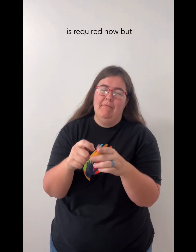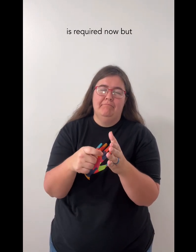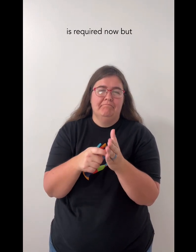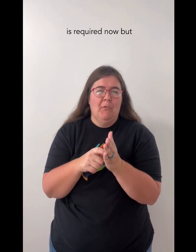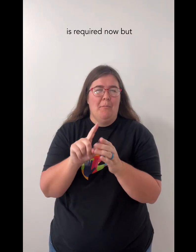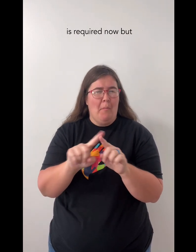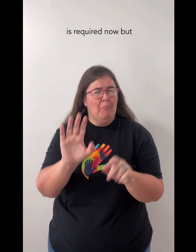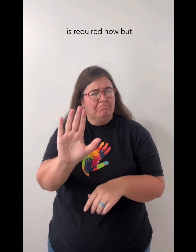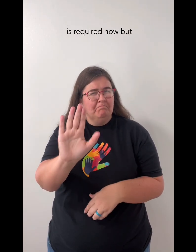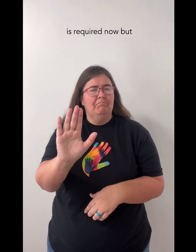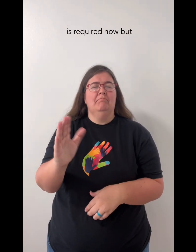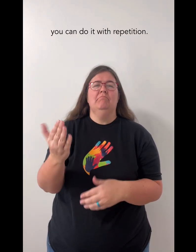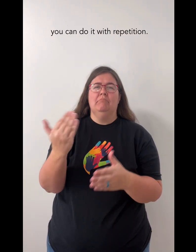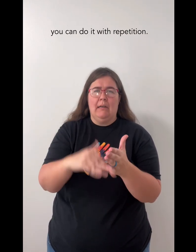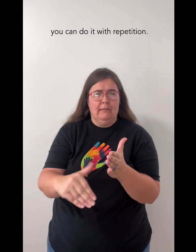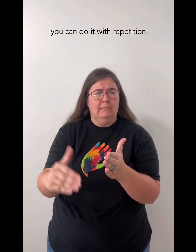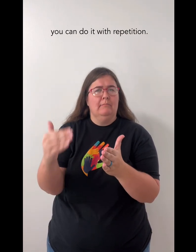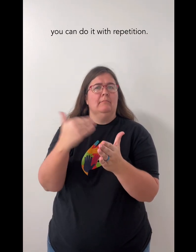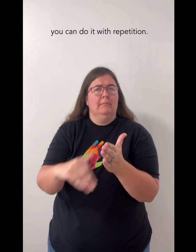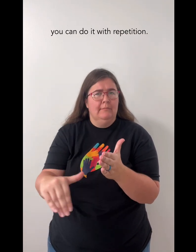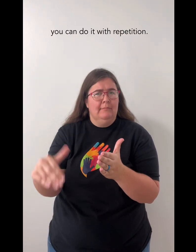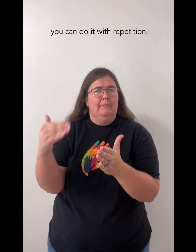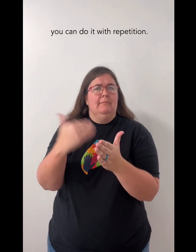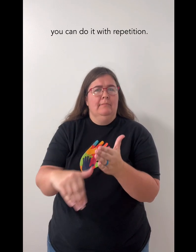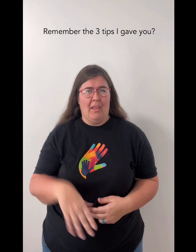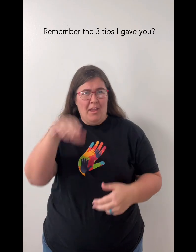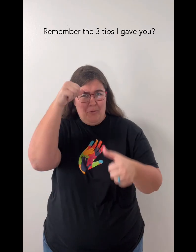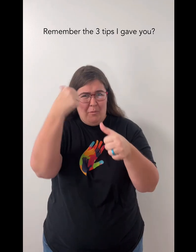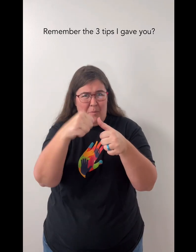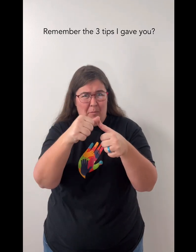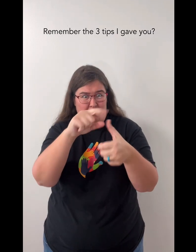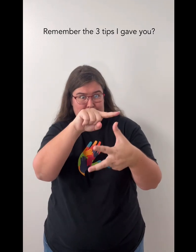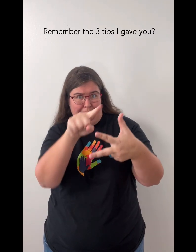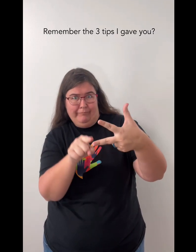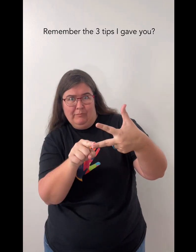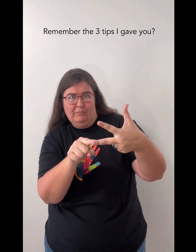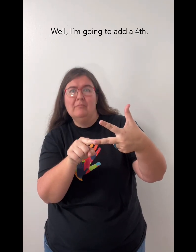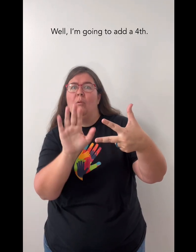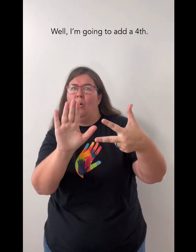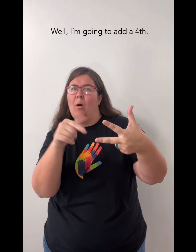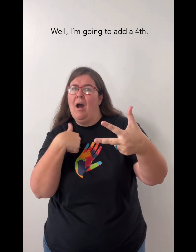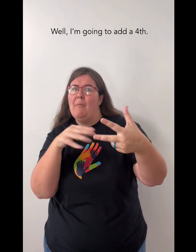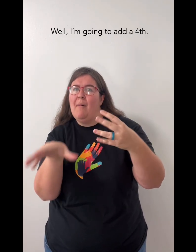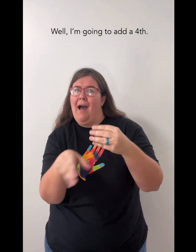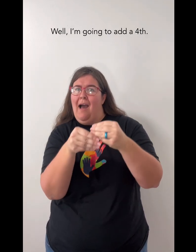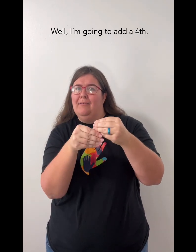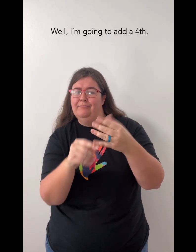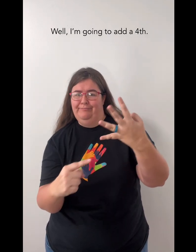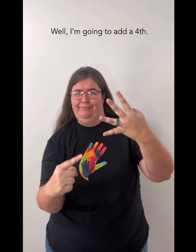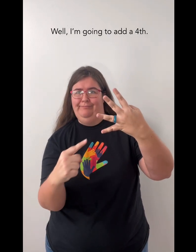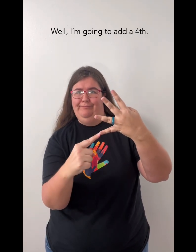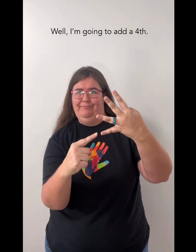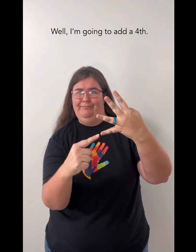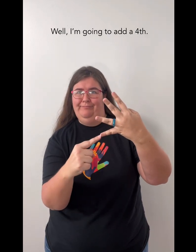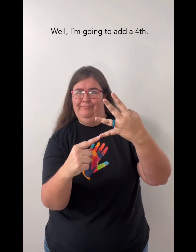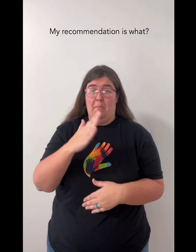is required now but you can do it with repetition. Remember the 3 tips I gave you? Well, I'm going to add a 4th.